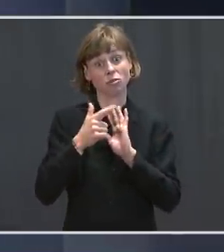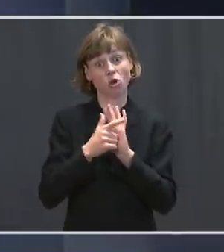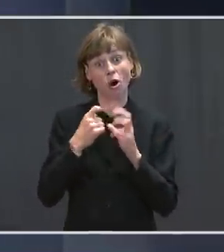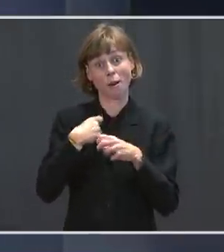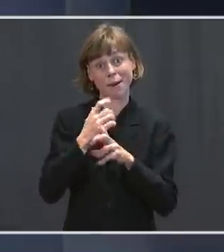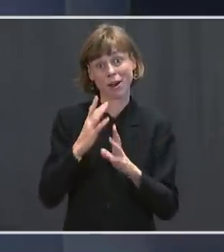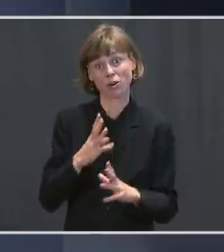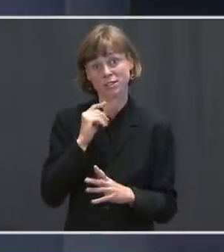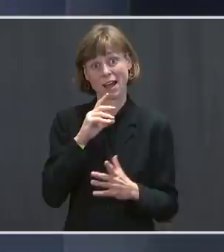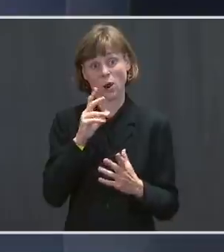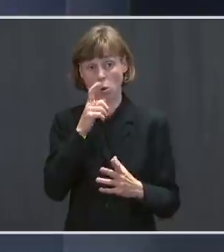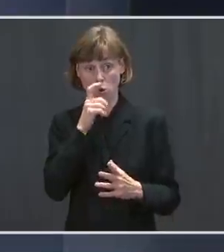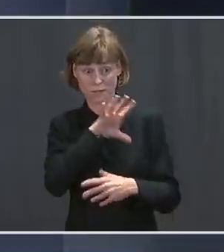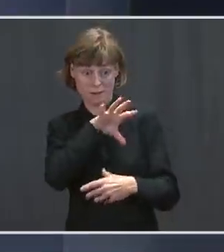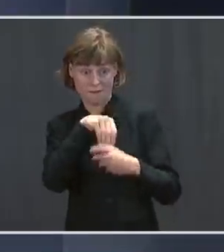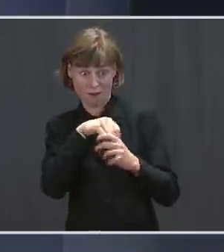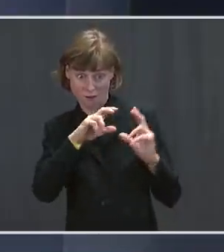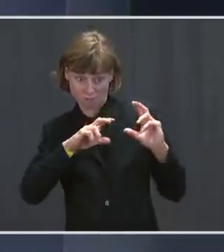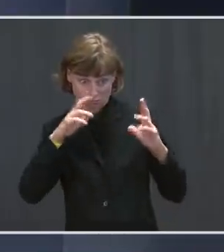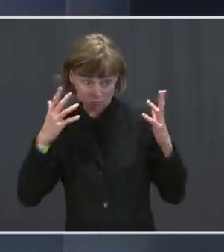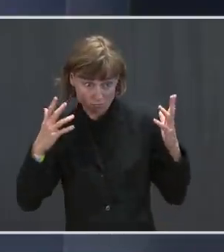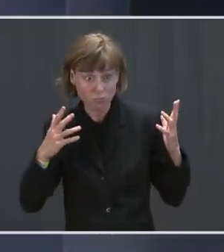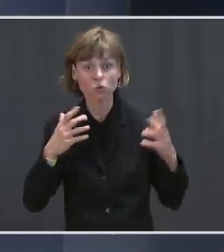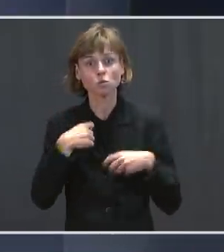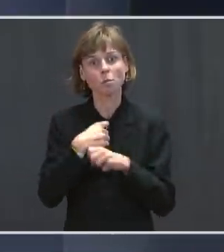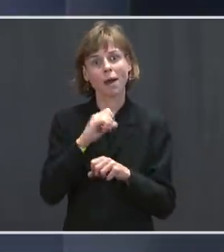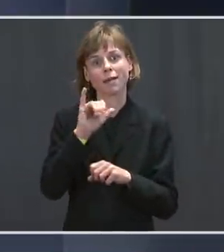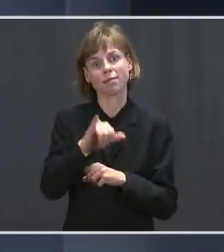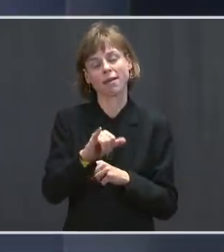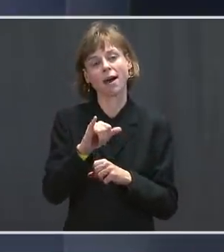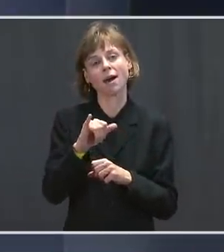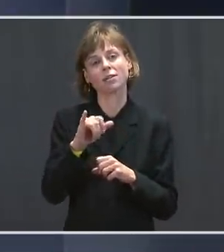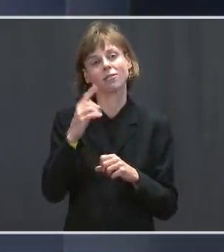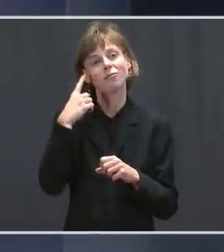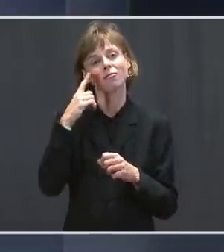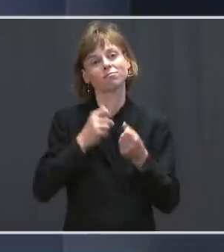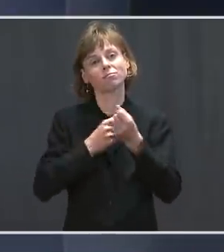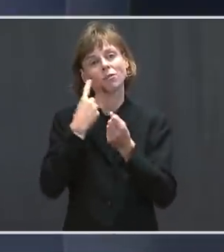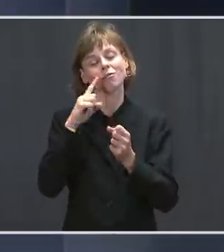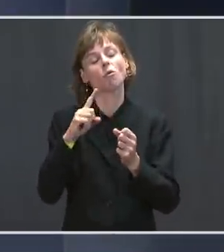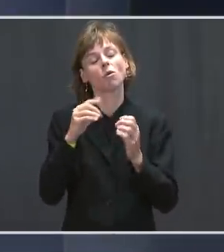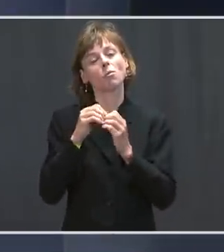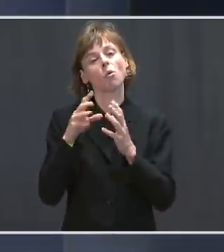to make the case directly to the American people. We're heartened that Congress is moving quickly on this.